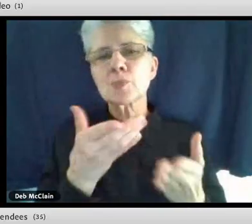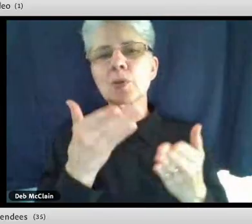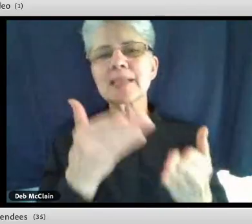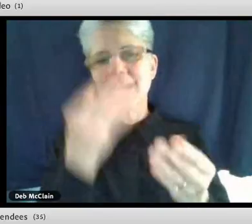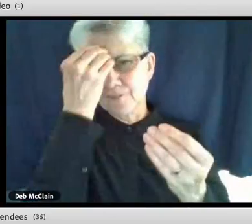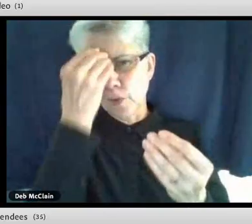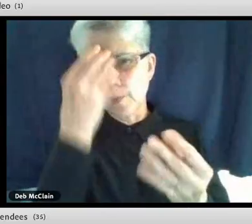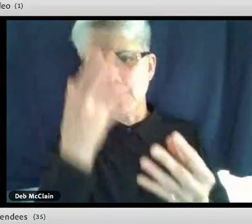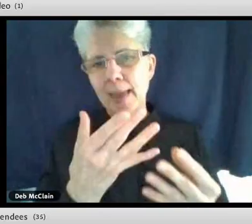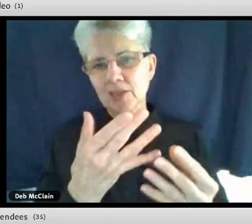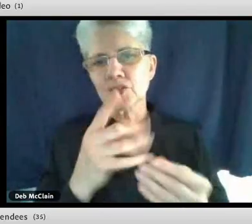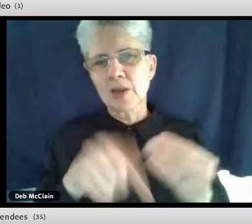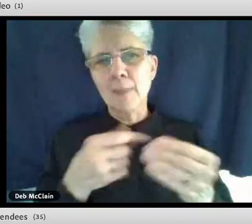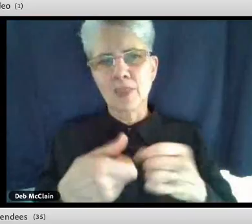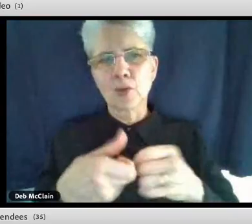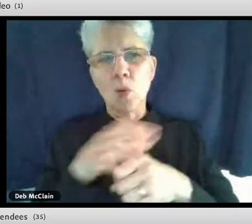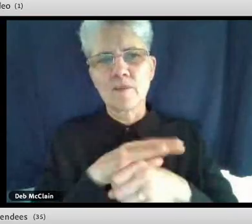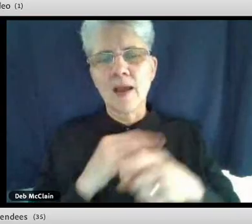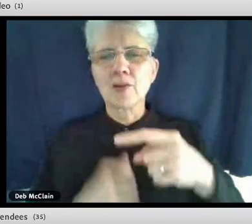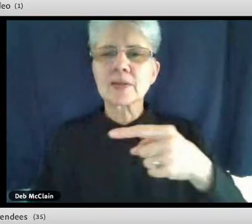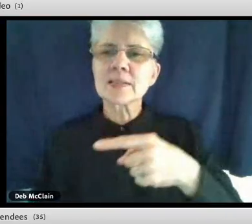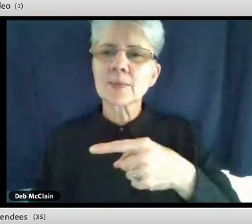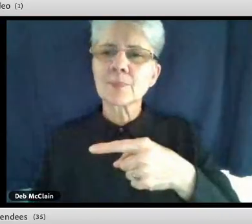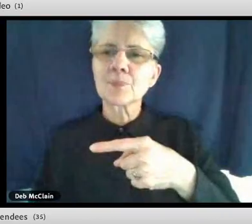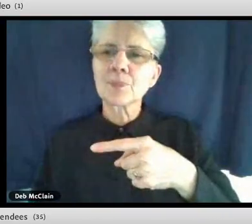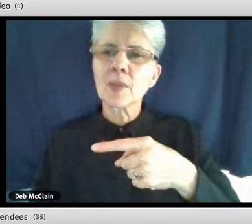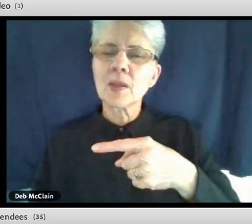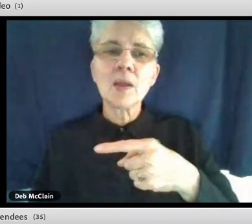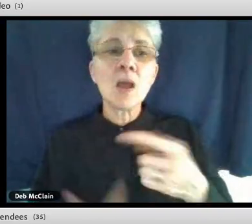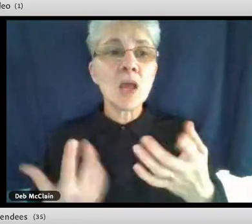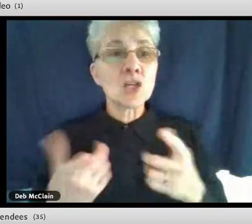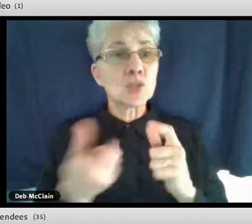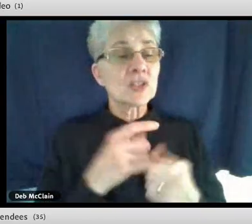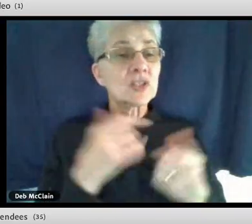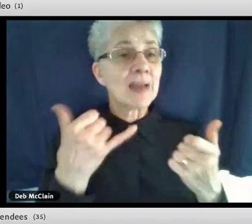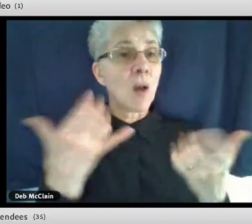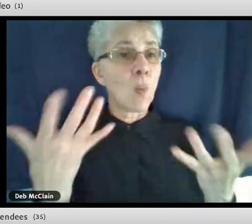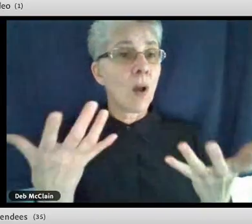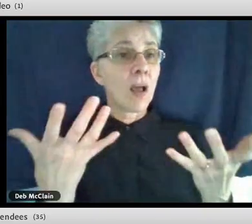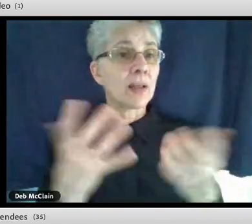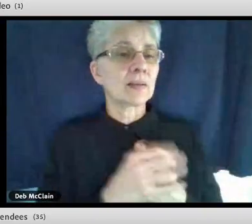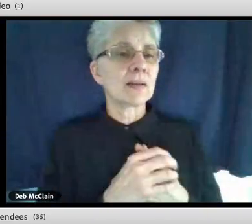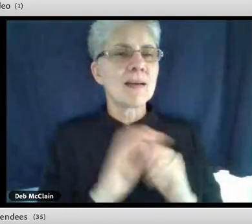Again, the idea of libraries presenting information on coronavirus.